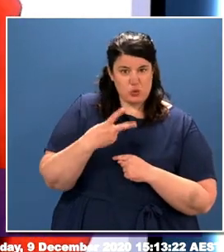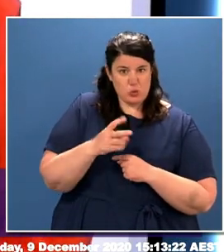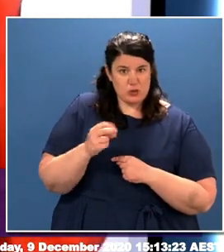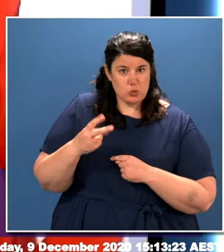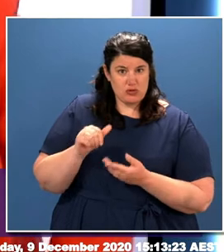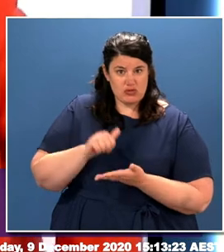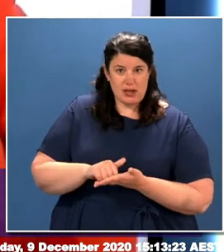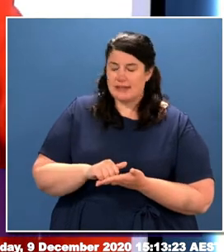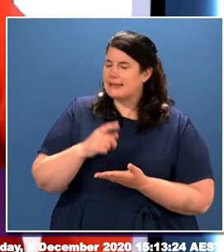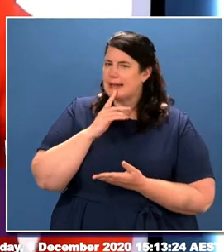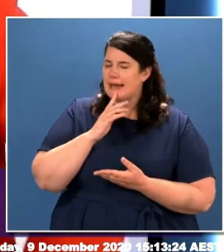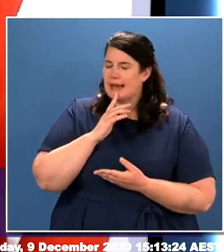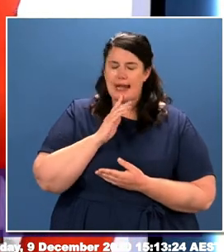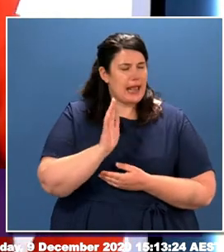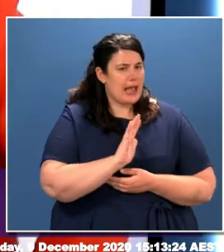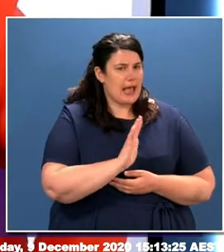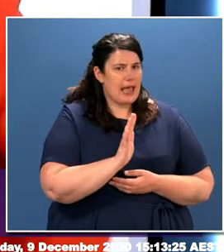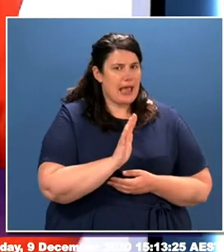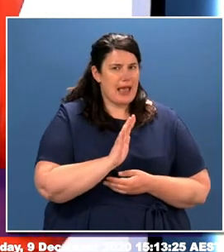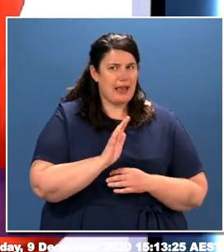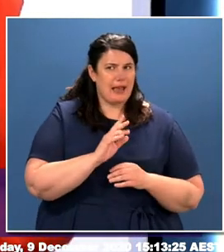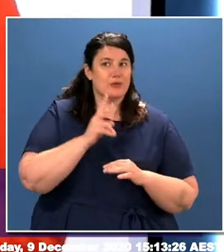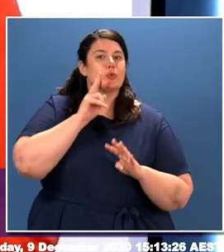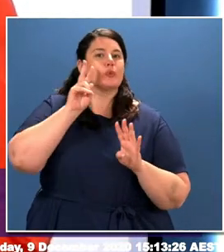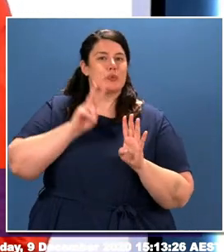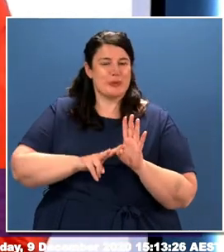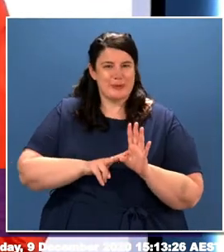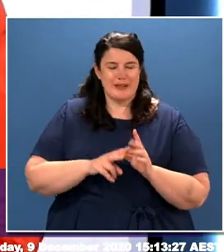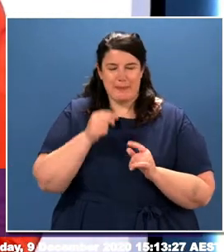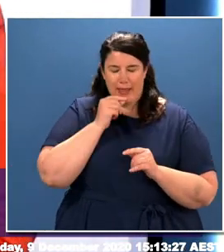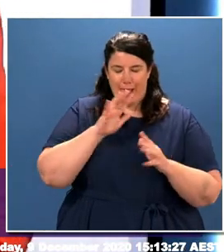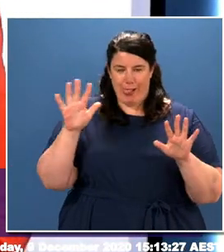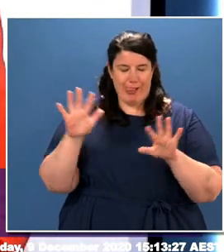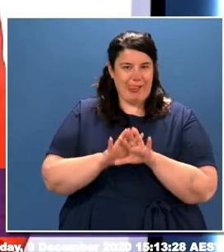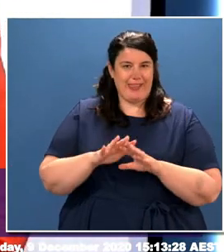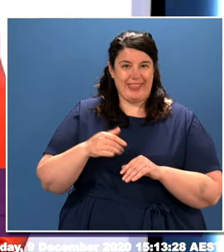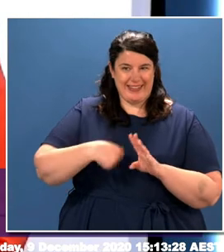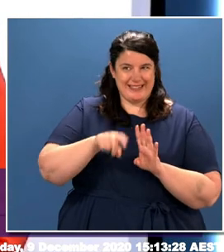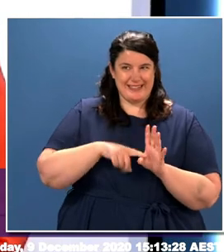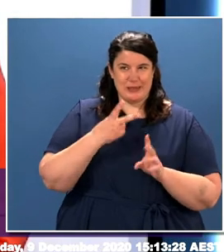No, the year before I think the aren't they? After this year it's not gonna blur.